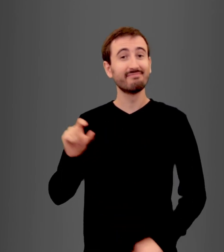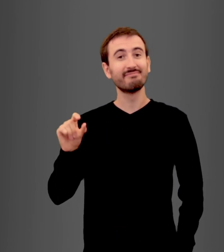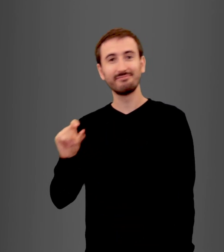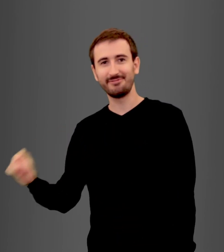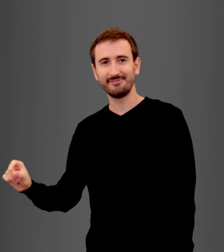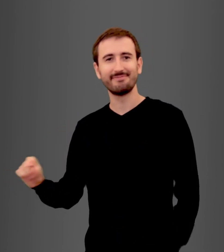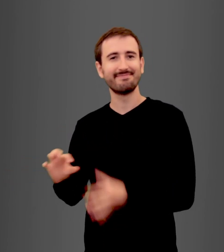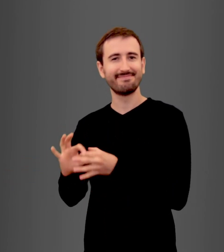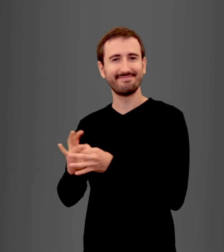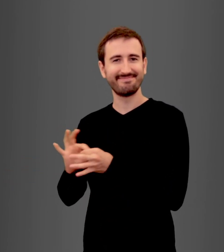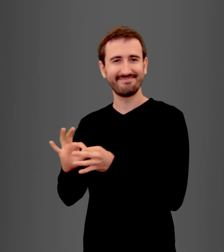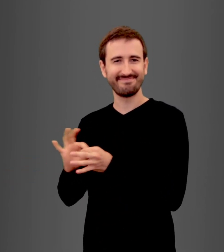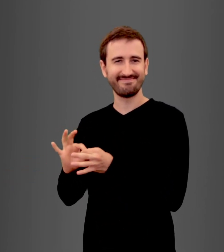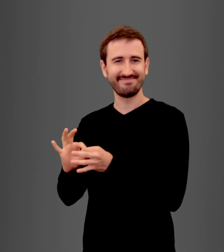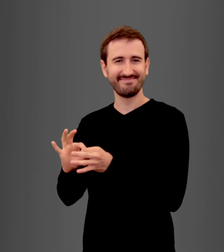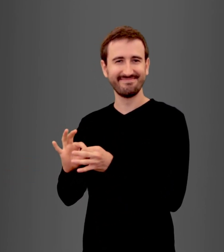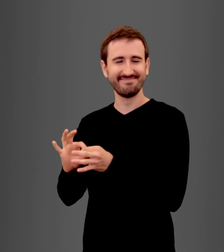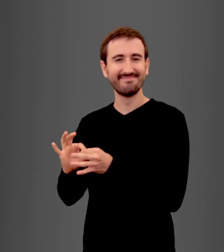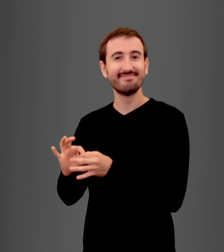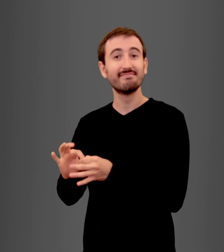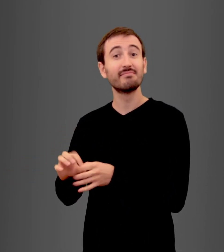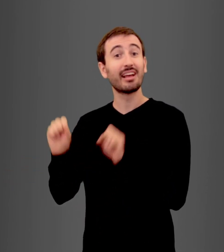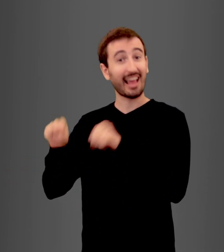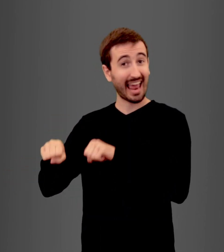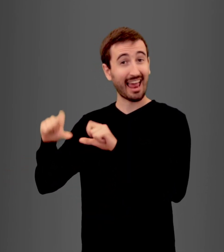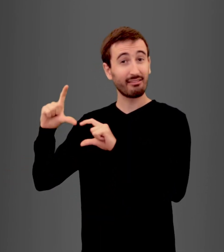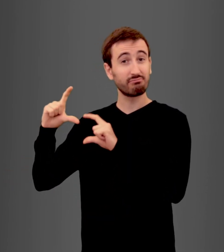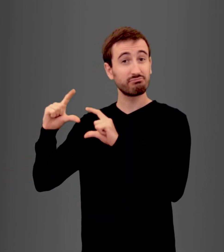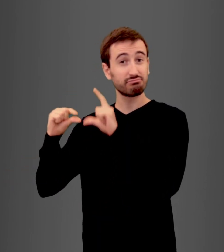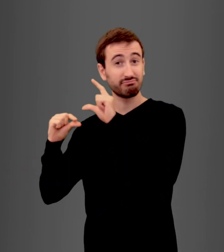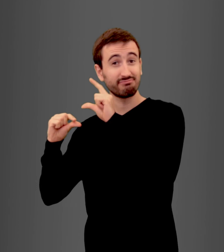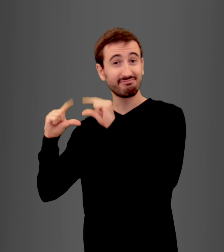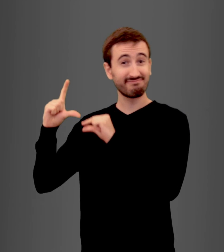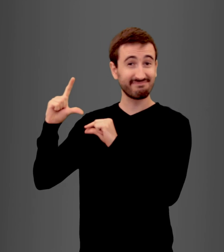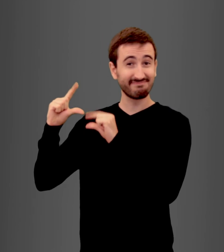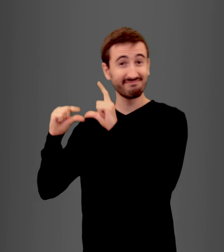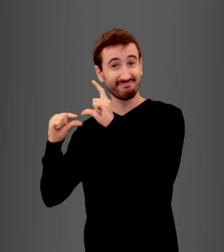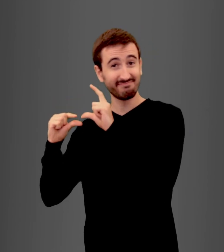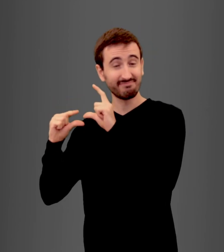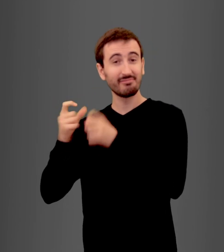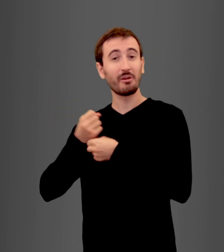while the remaining energy is instead transferred to phonons. The amount of energy split both ways can vary,